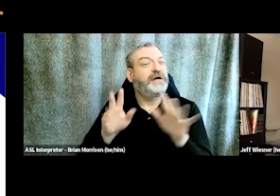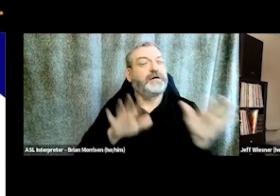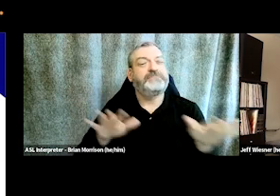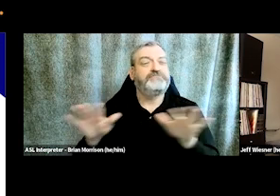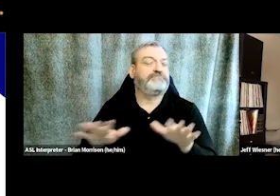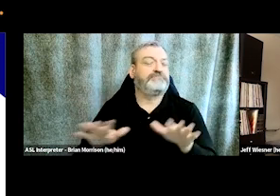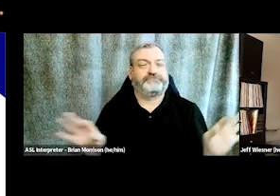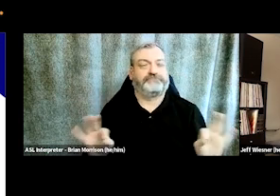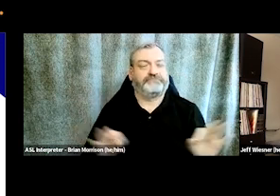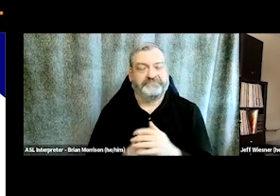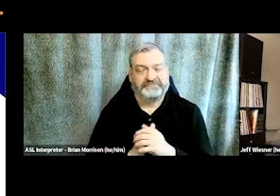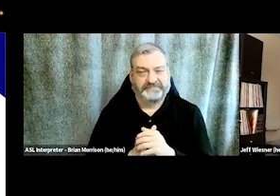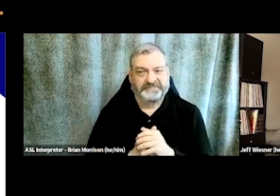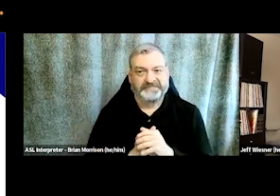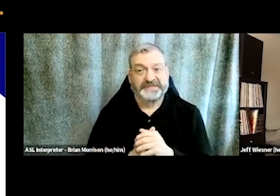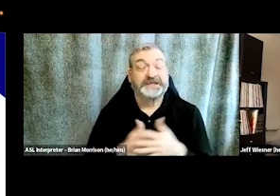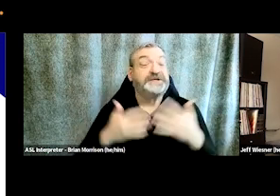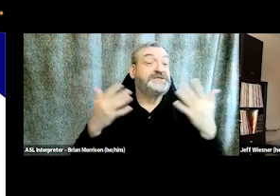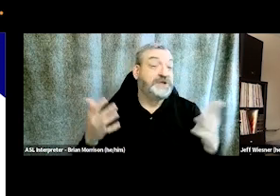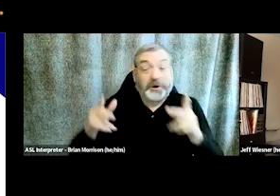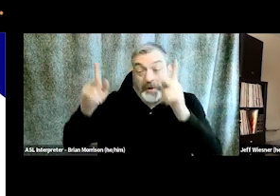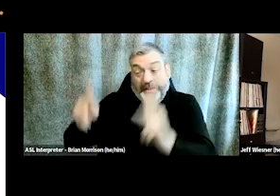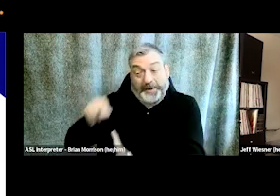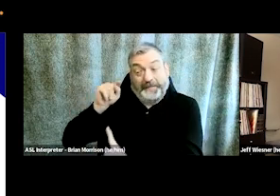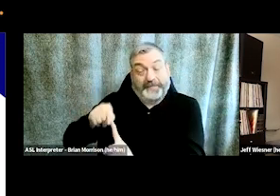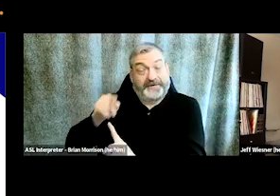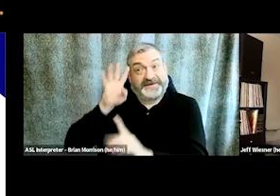created by an individual who maybe doesn't have all of that awareness or